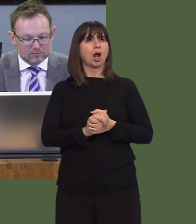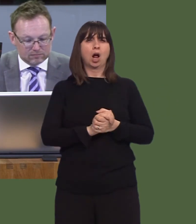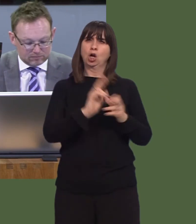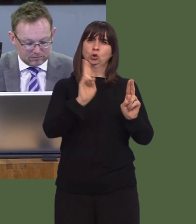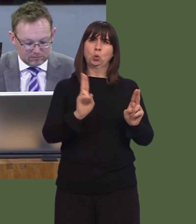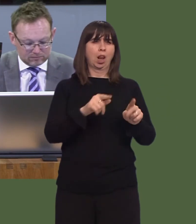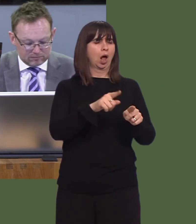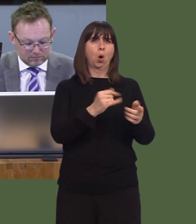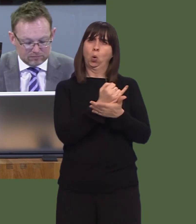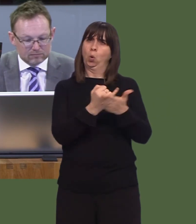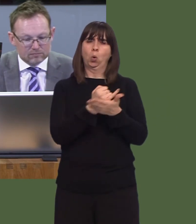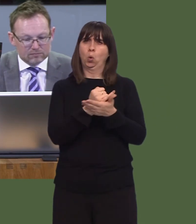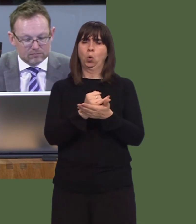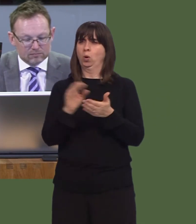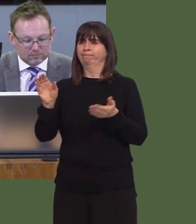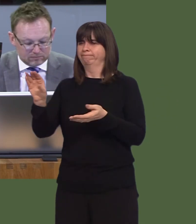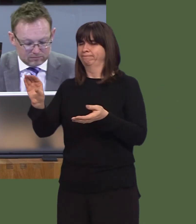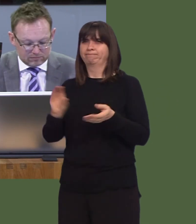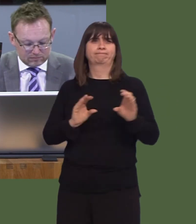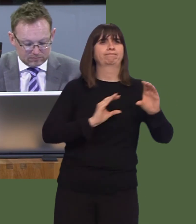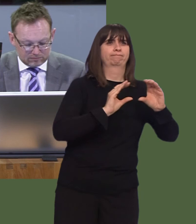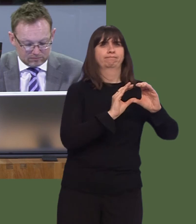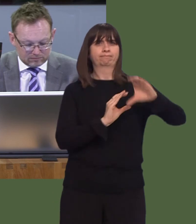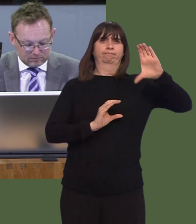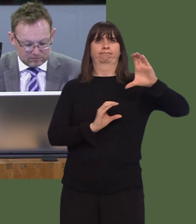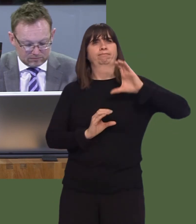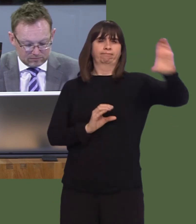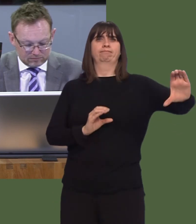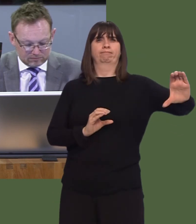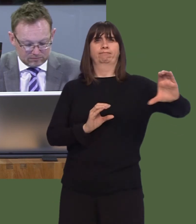need help to give us a good, modern-day learning environment, or as best as we can